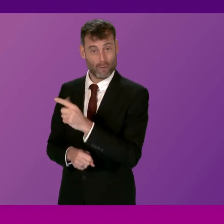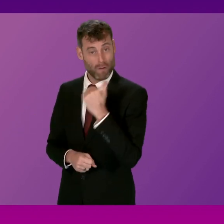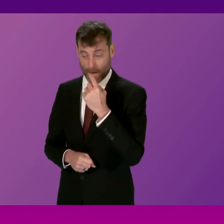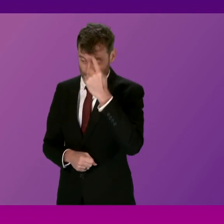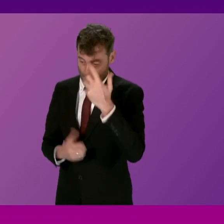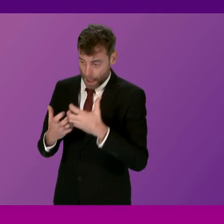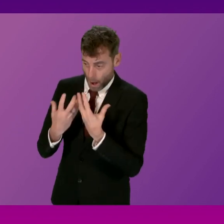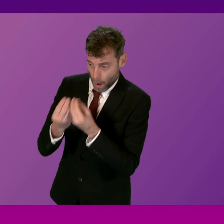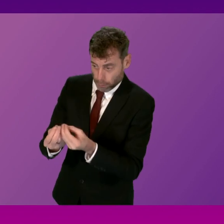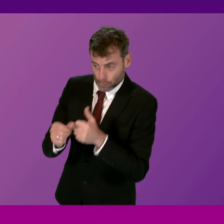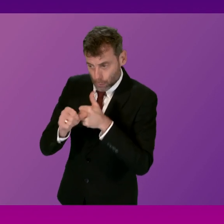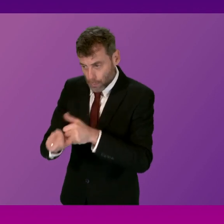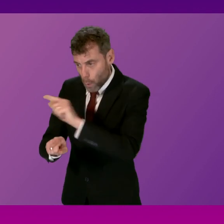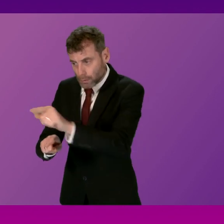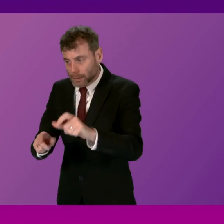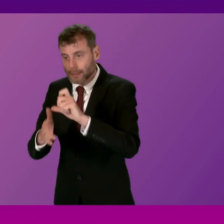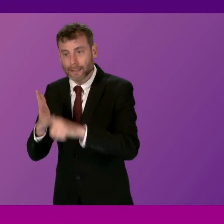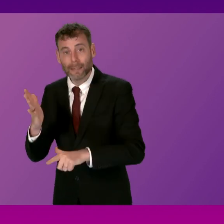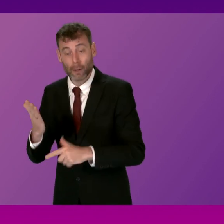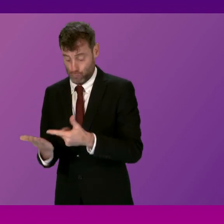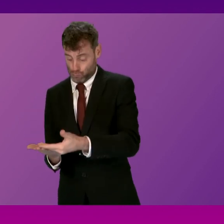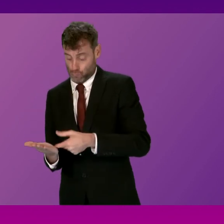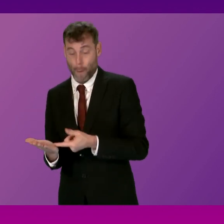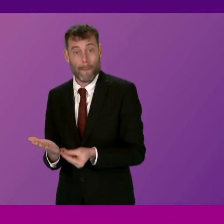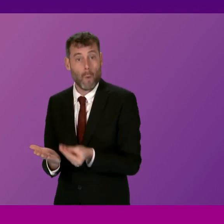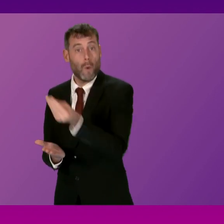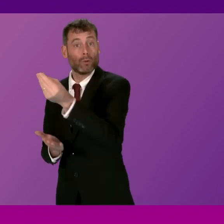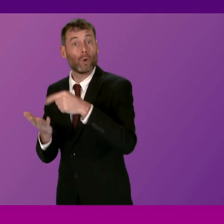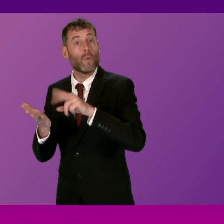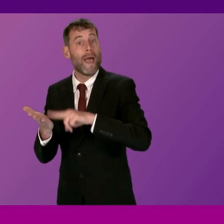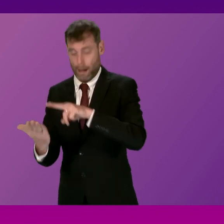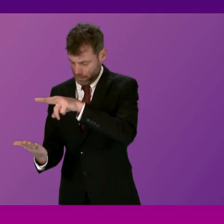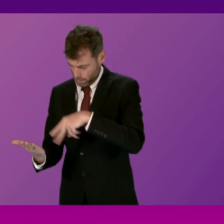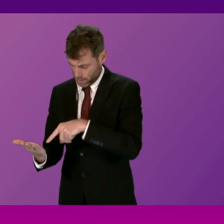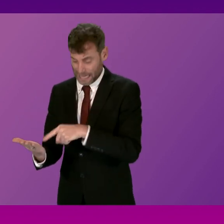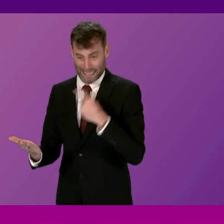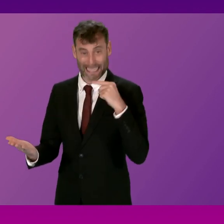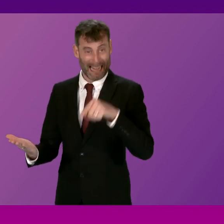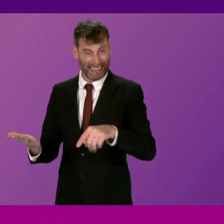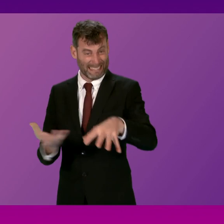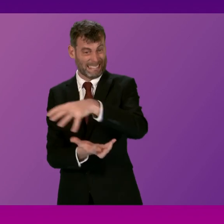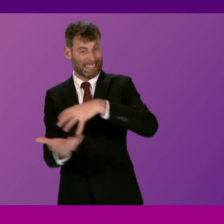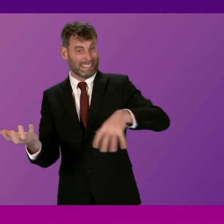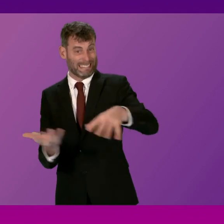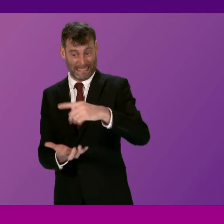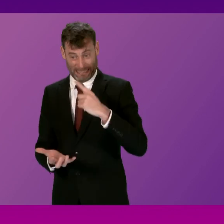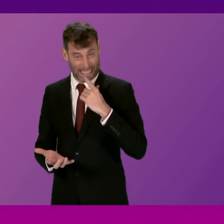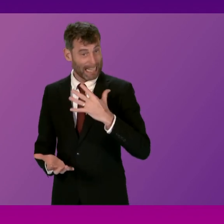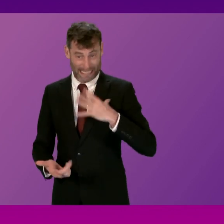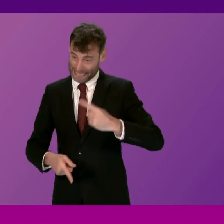In that report to the UN, the commission also raised concern about what it called a “crisis” for disabled people’s rights.